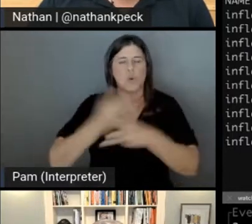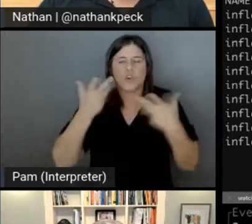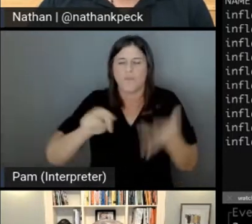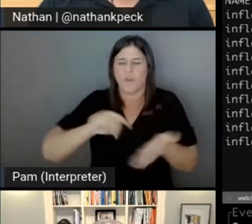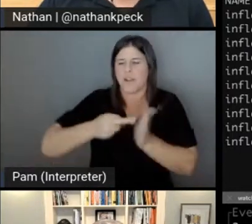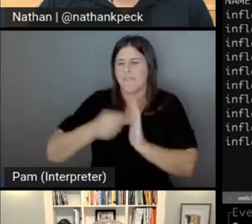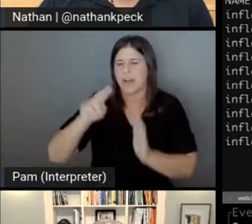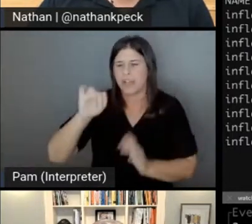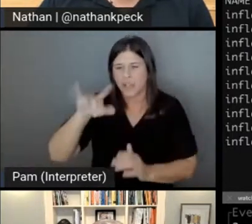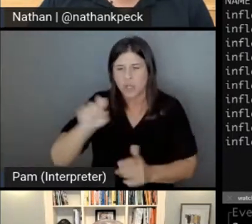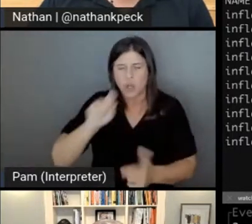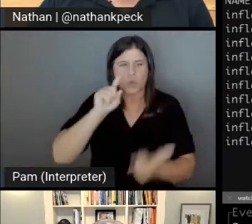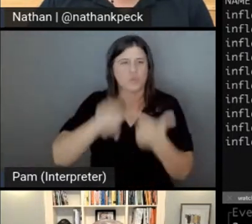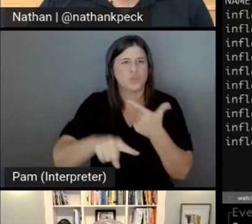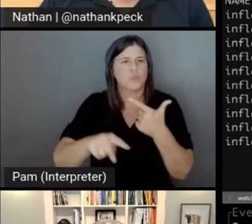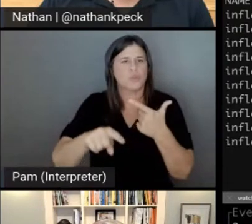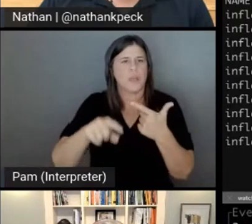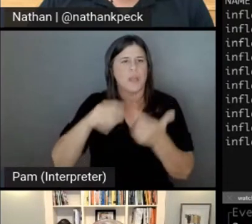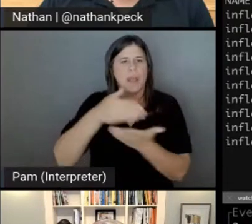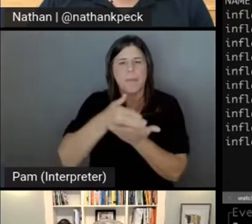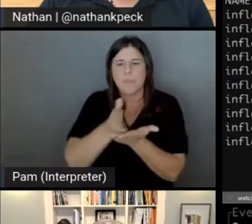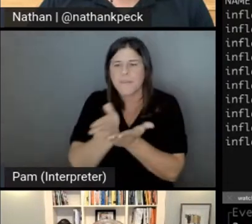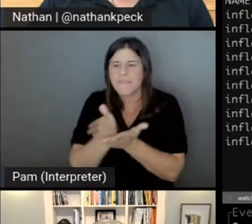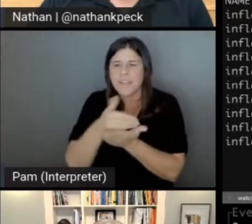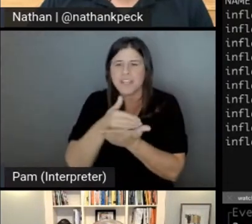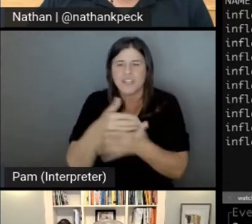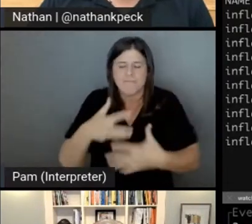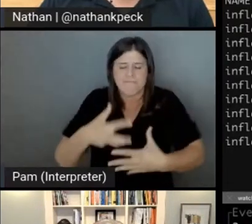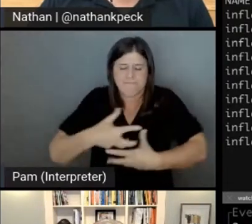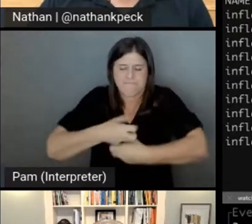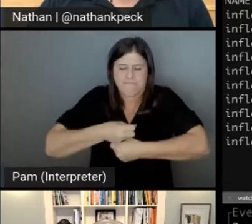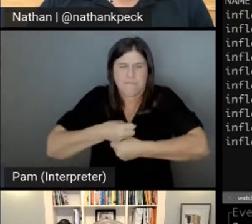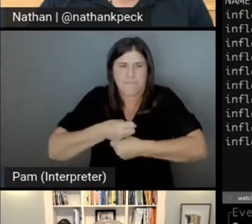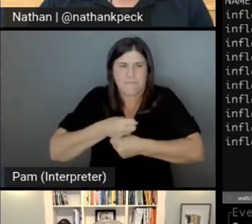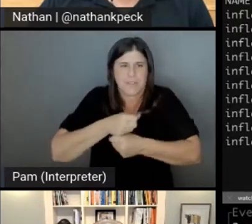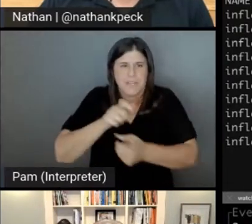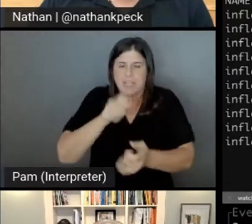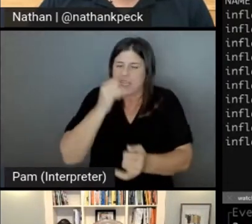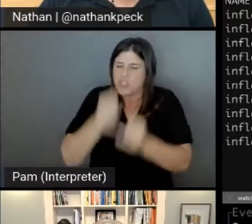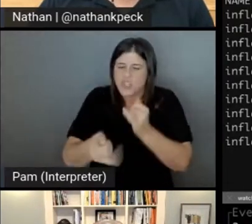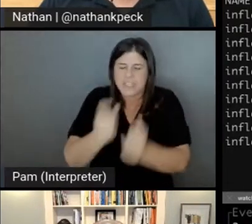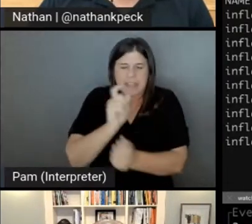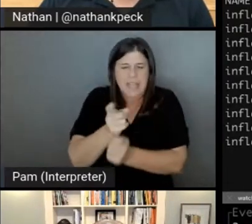to a provisioned, tightly scoped, just in time capacity world. So traditionally in Kubernetes,